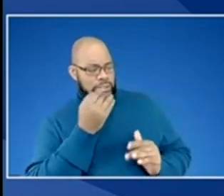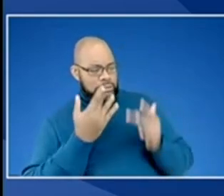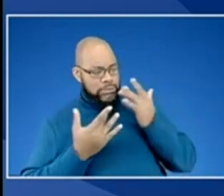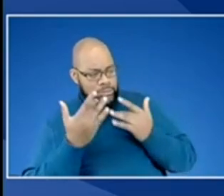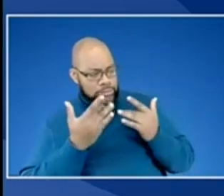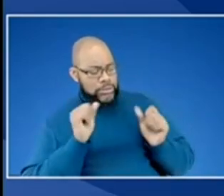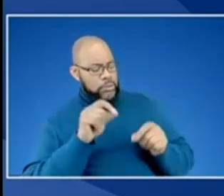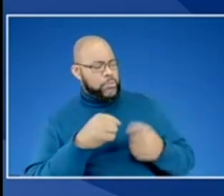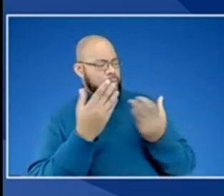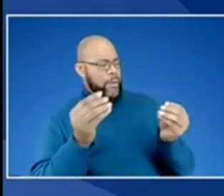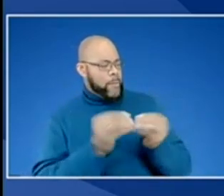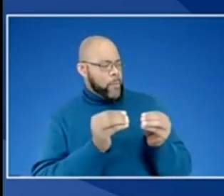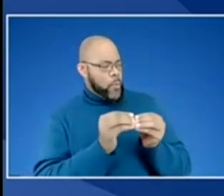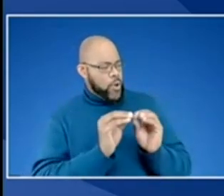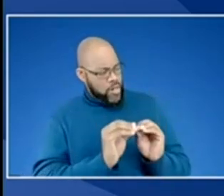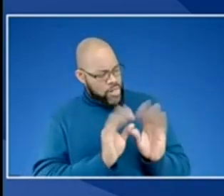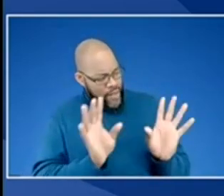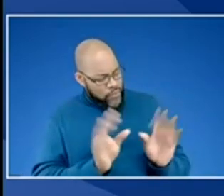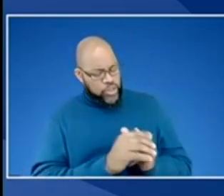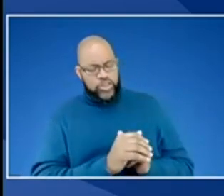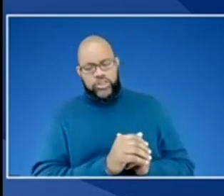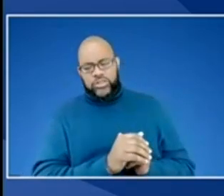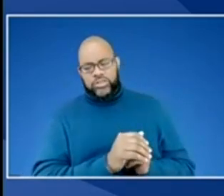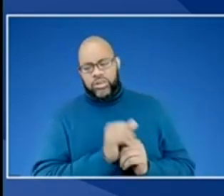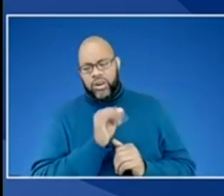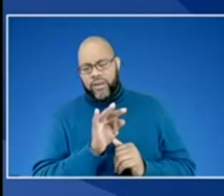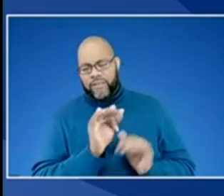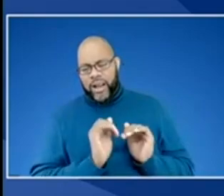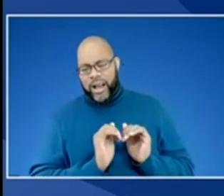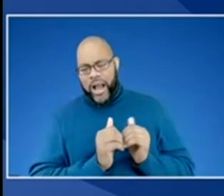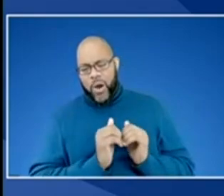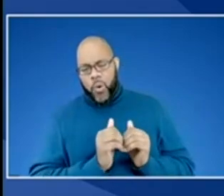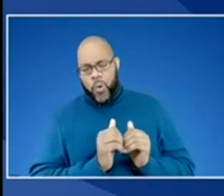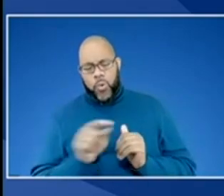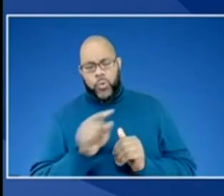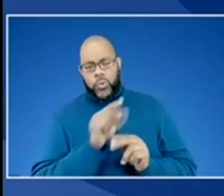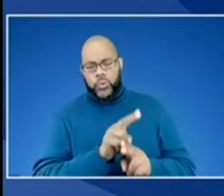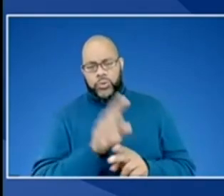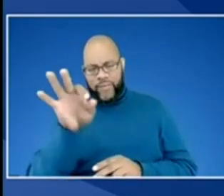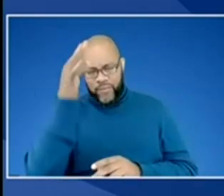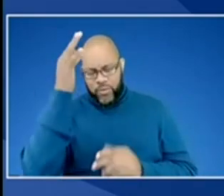little bit more clarification of how you use the Federal poverty line, and kind of